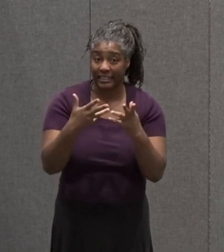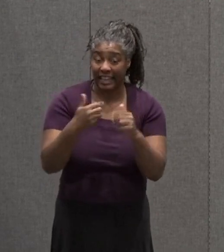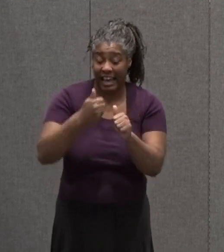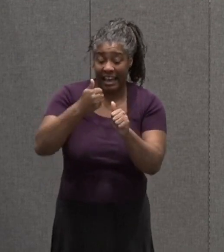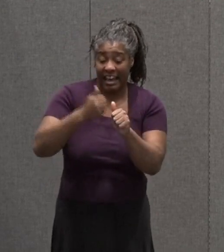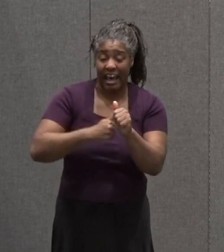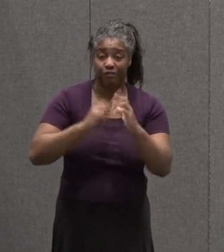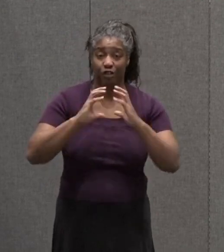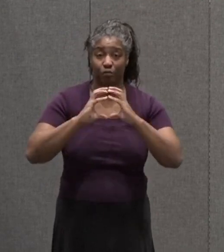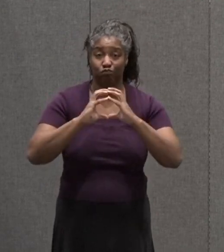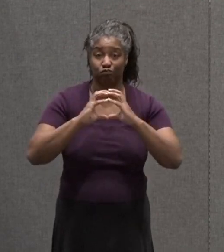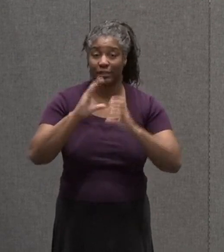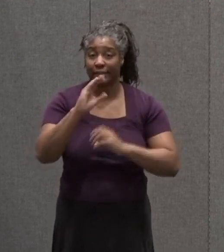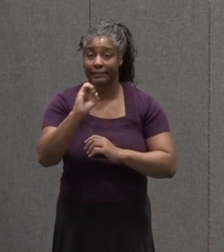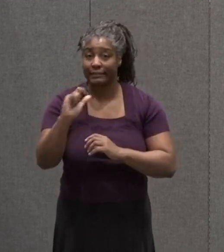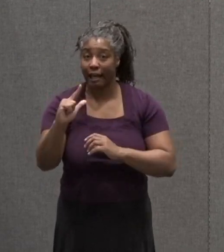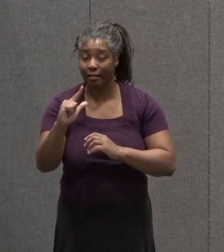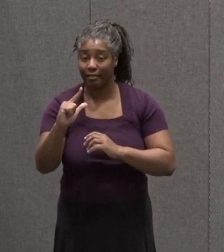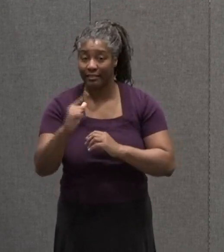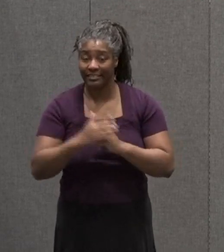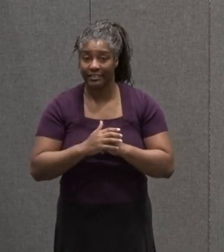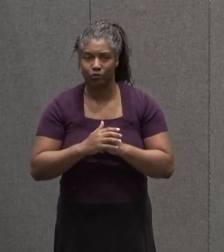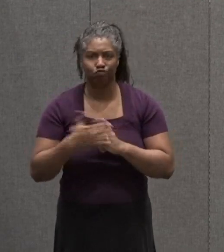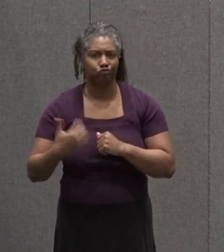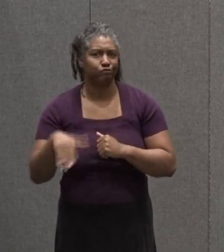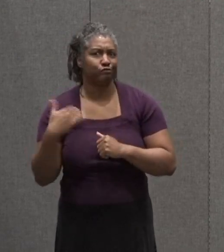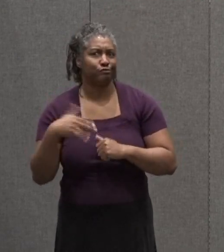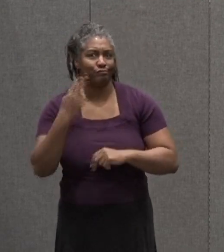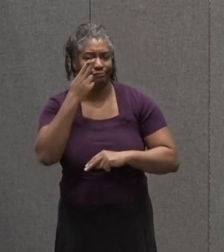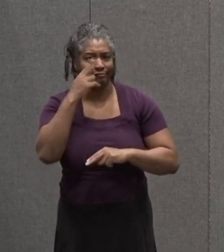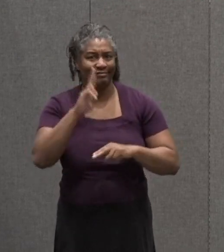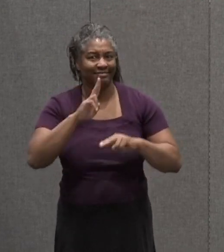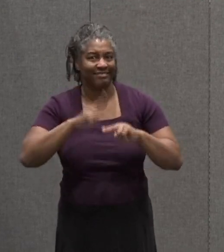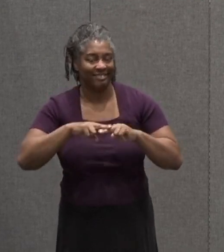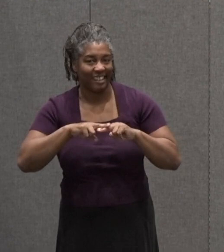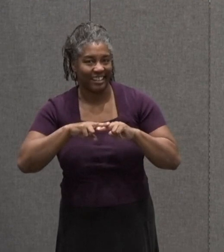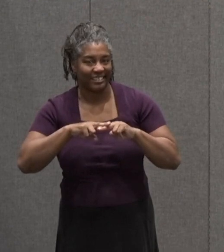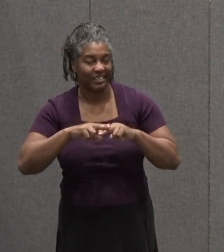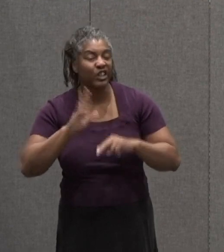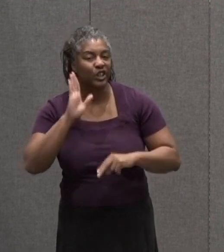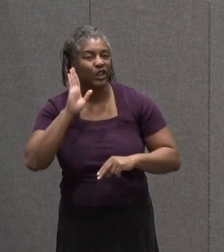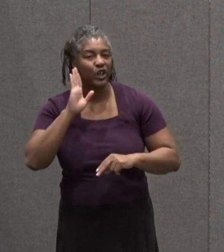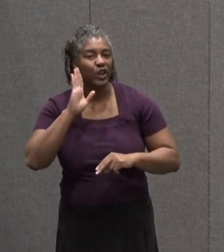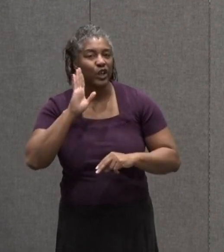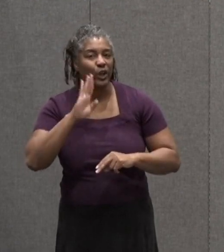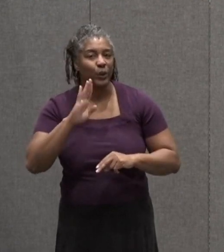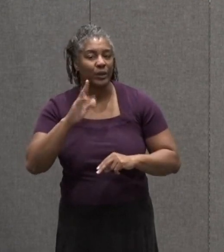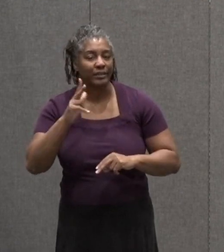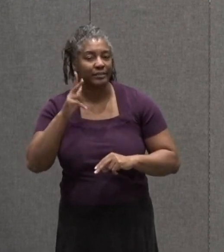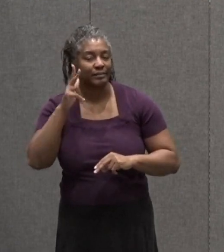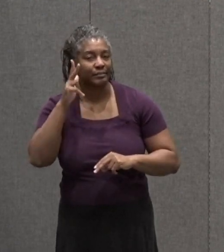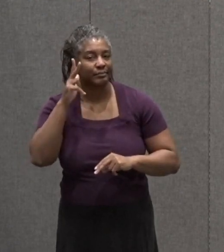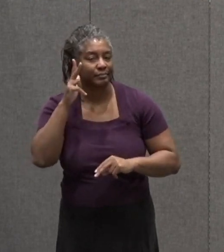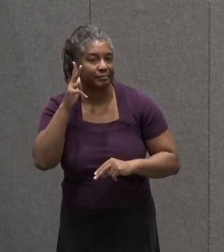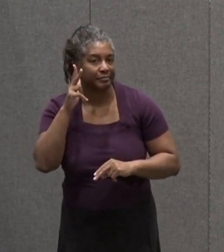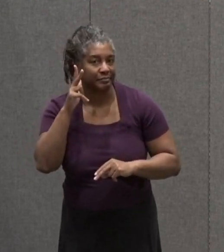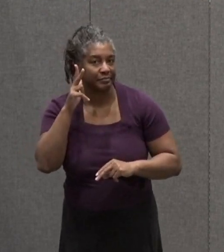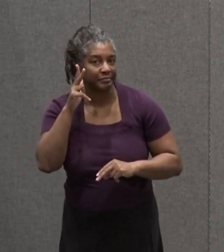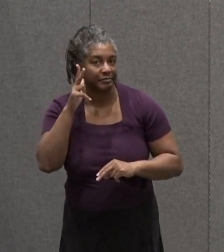And it is such a fun song because when you hear the chorus, you'll tap little parts on your body.